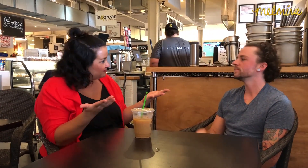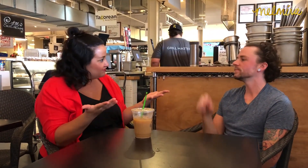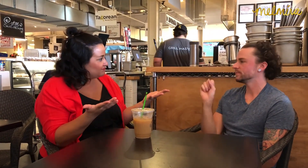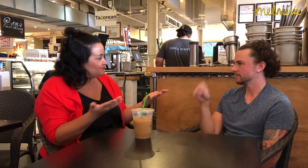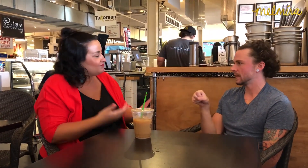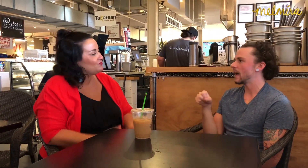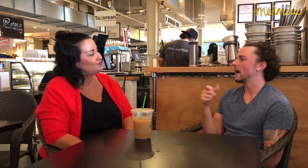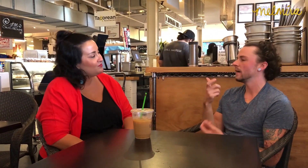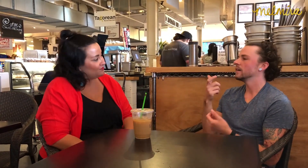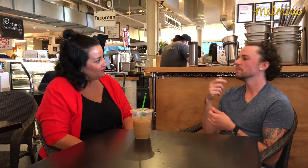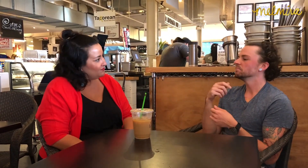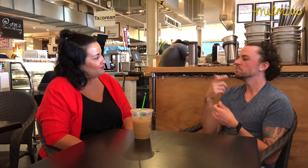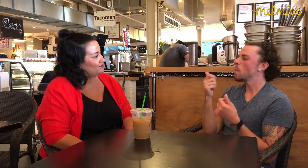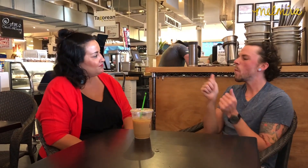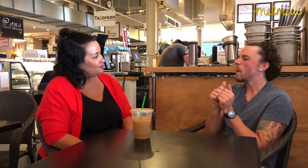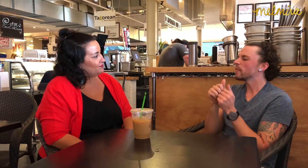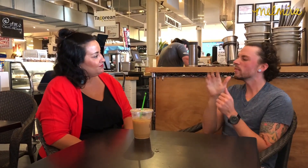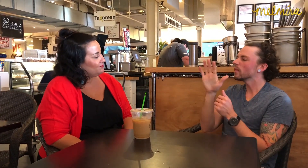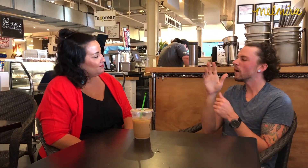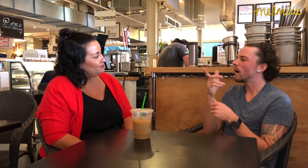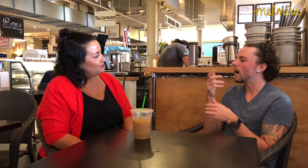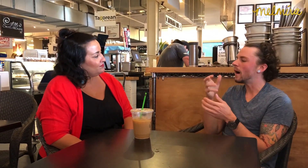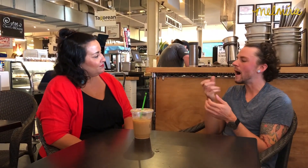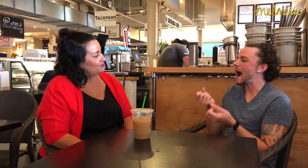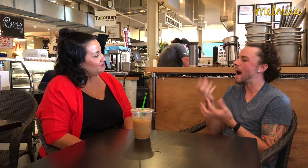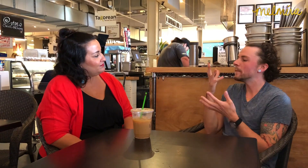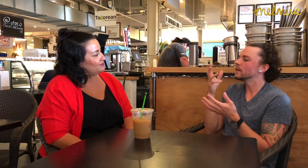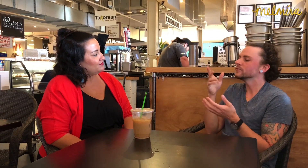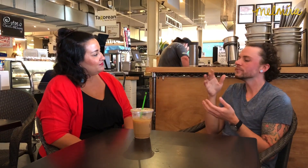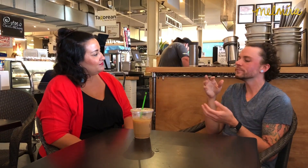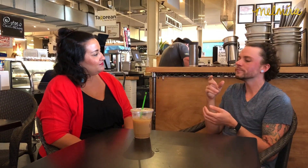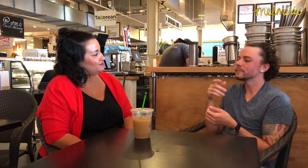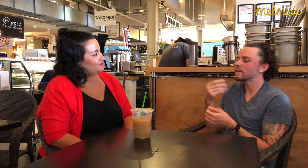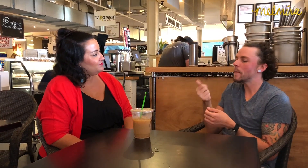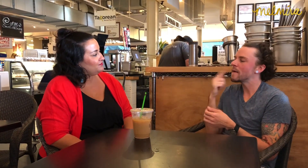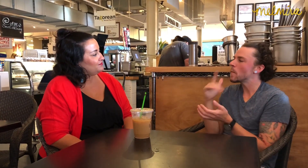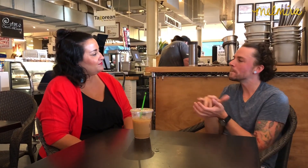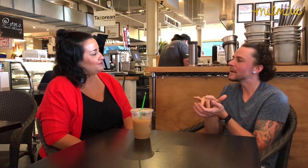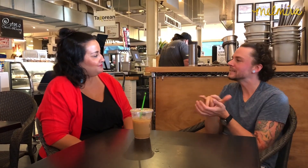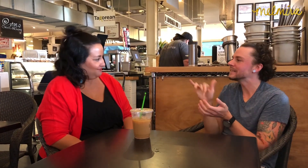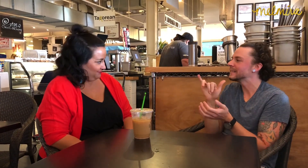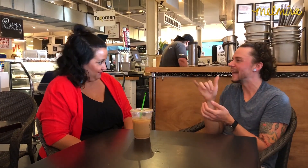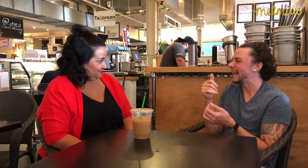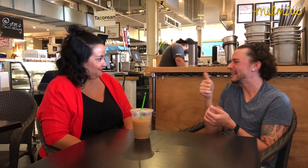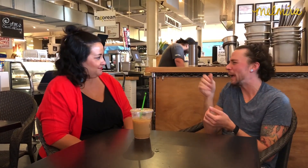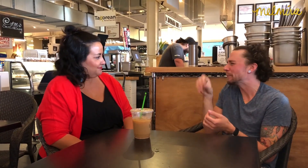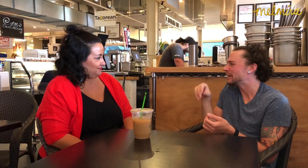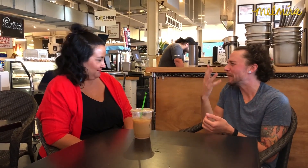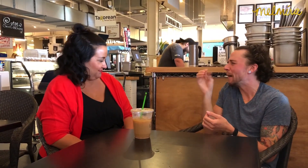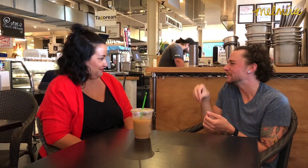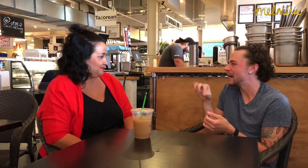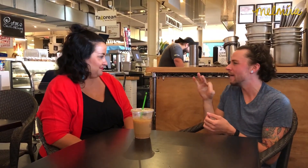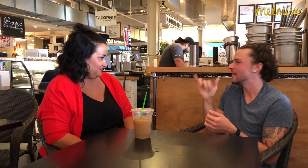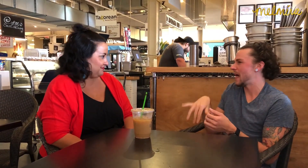Yeah, I have to pay a small percentage like 5% or 10%.